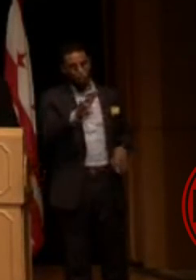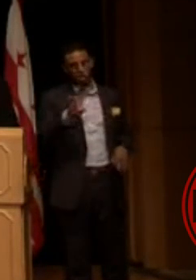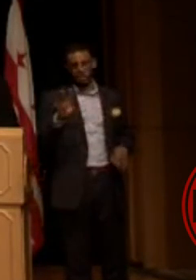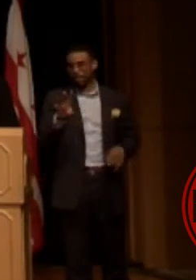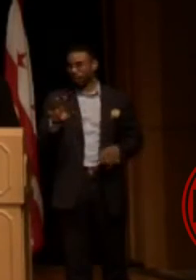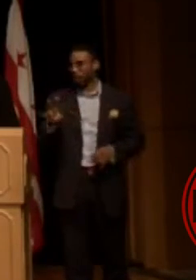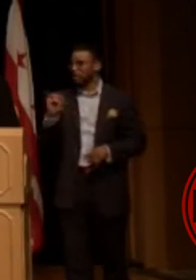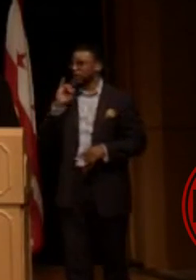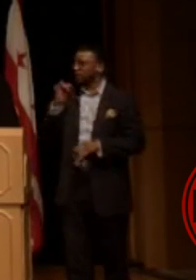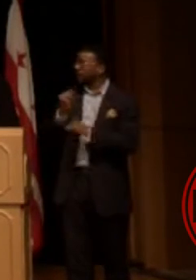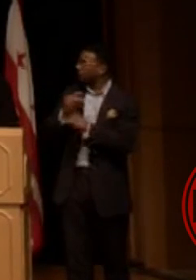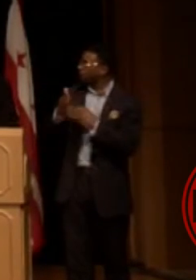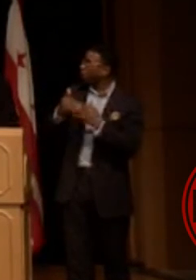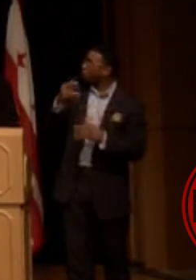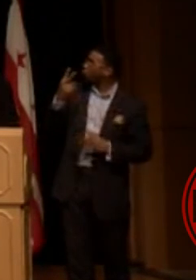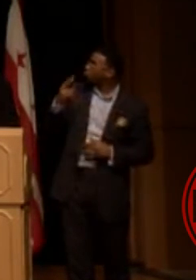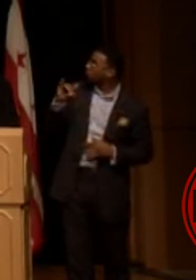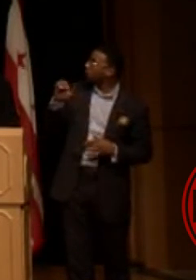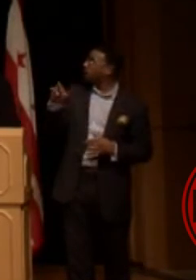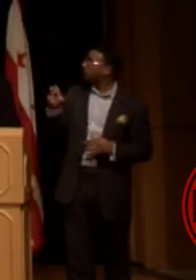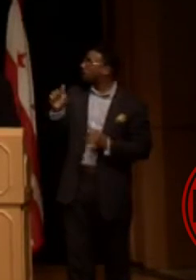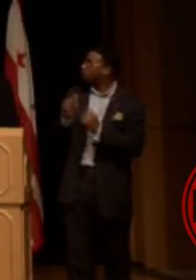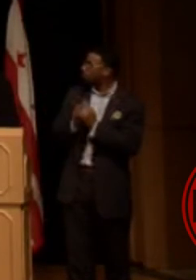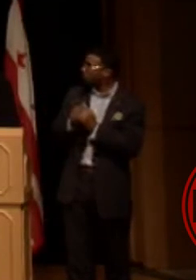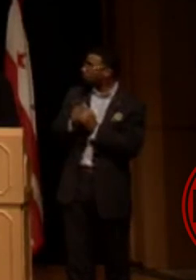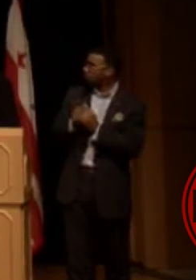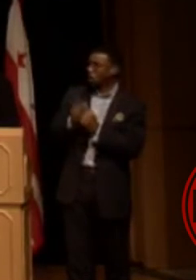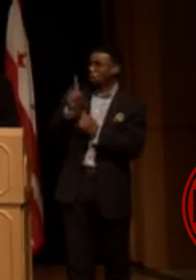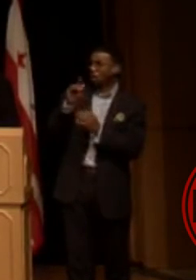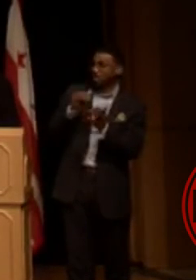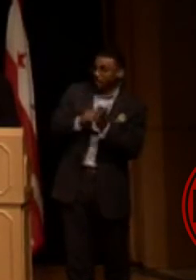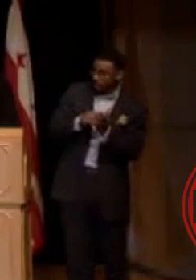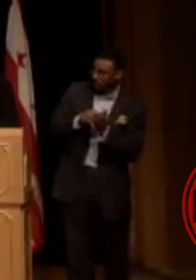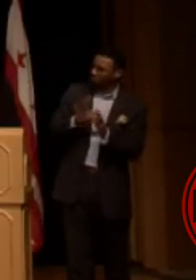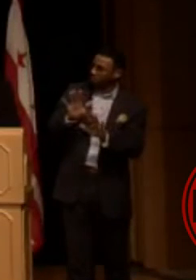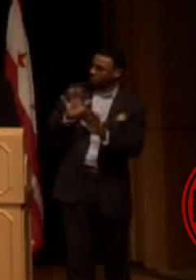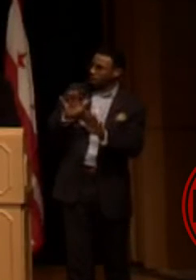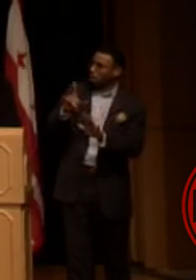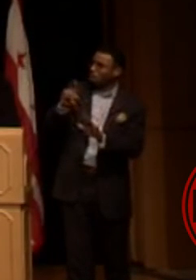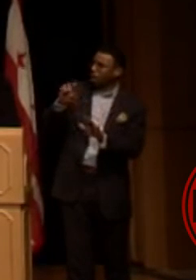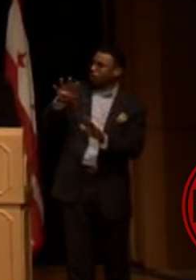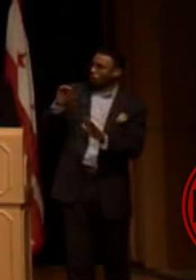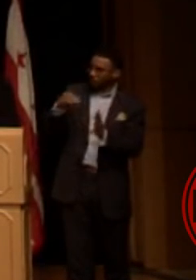IT IS THE SITE OF ALMOST TWO ACRES WITH 140,000 SQUARE FEET